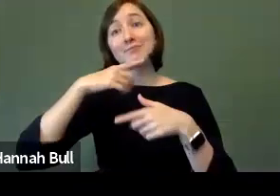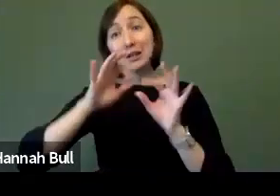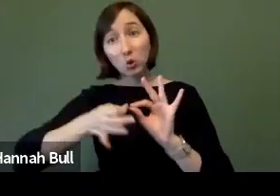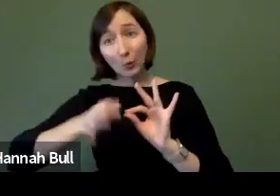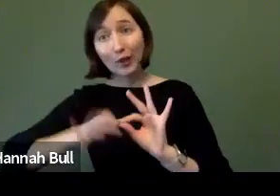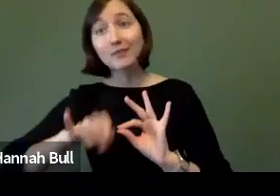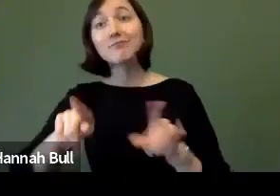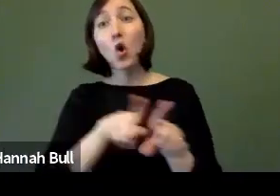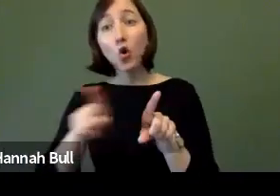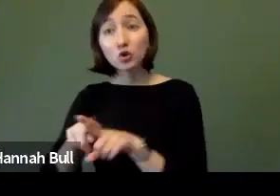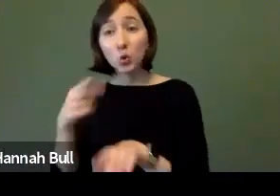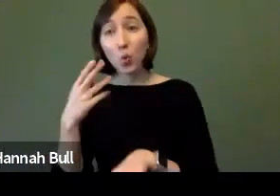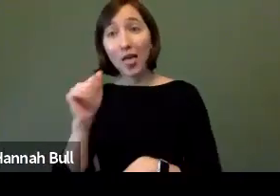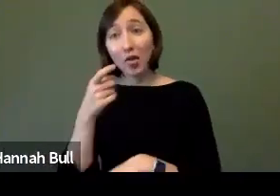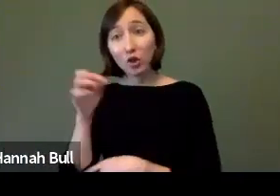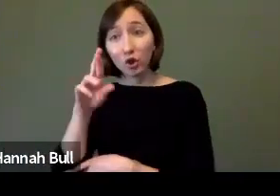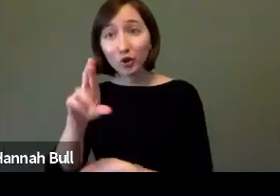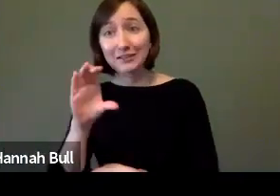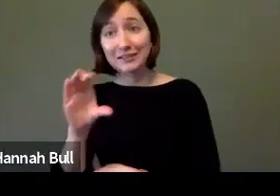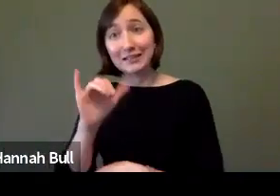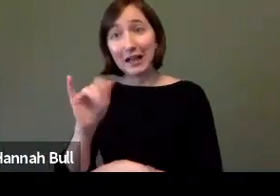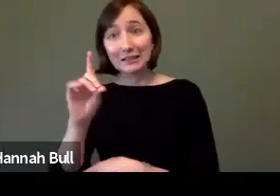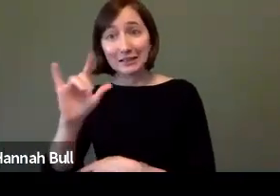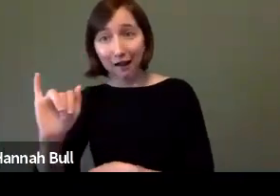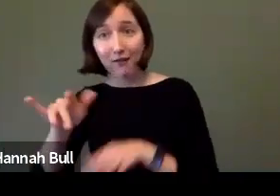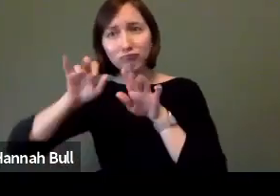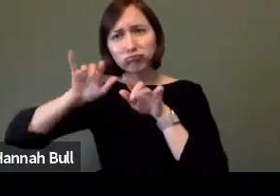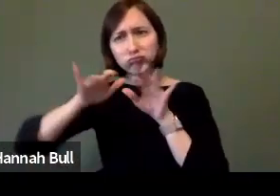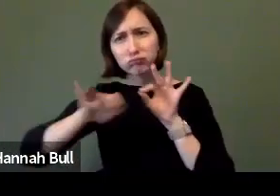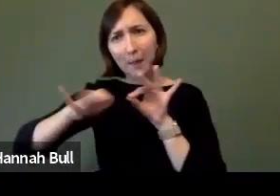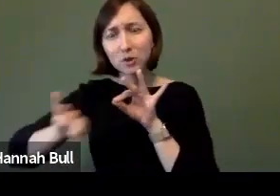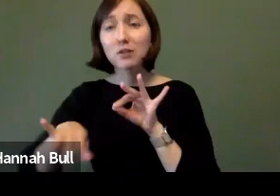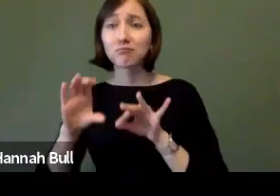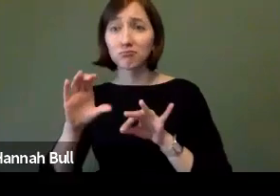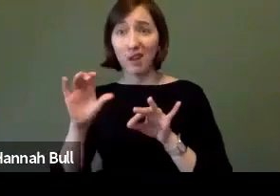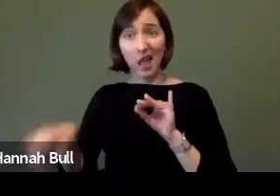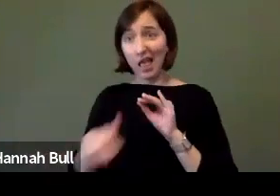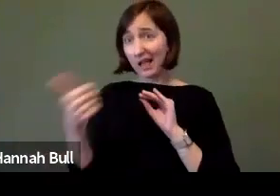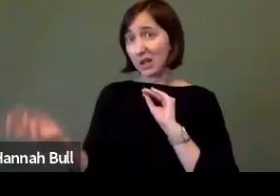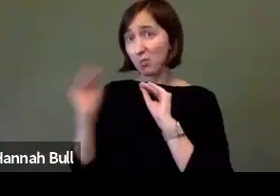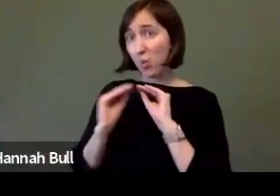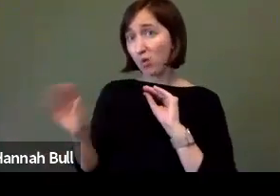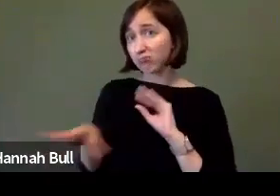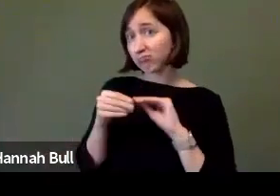and to Heather at CIDI for captioning as well too. Carolyn, anything you want to wrap up with?